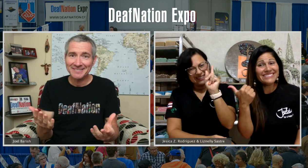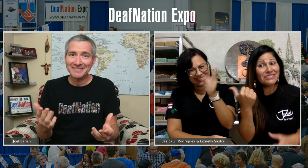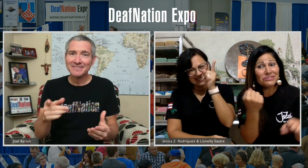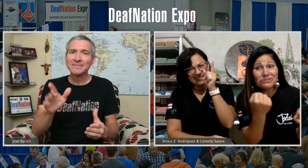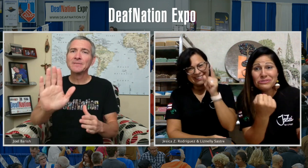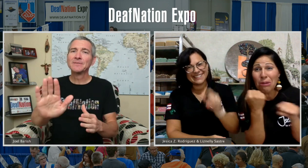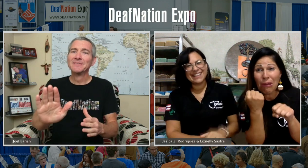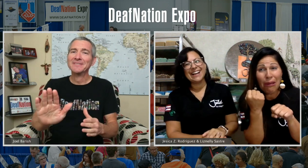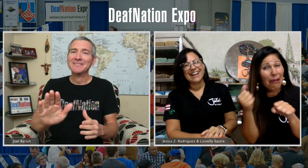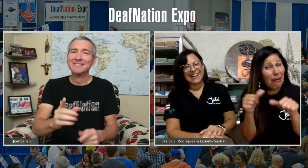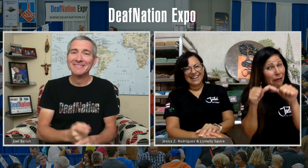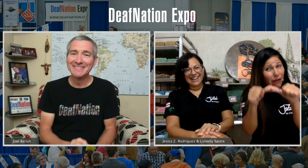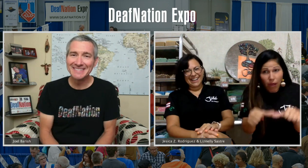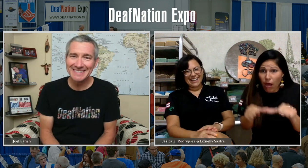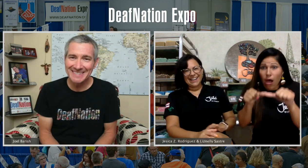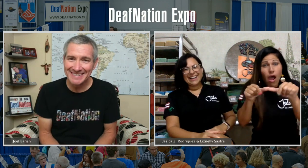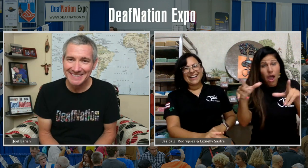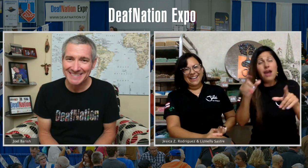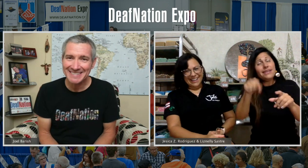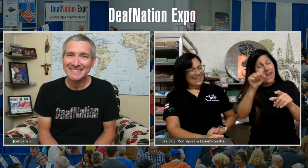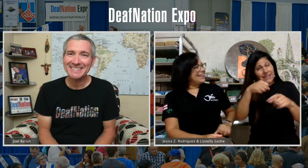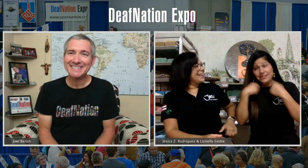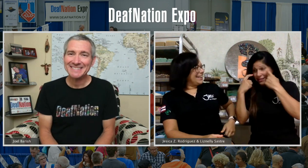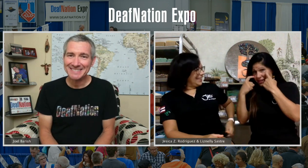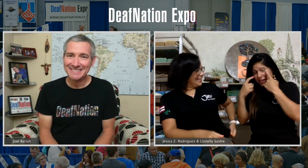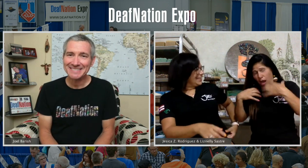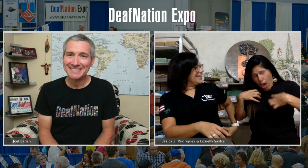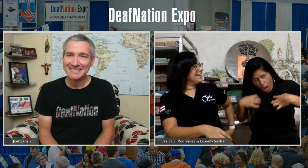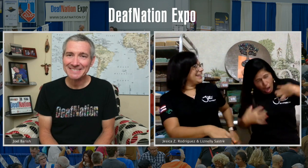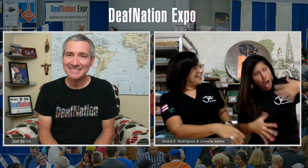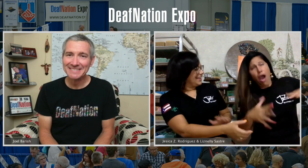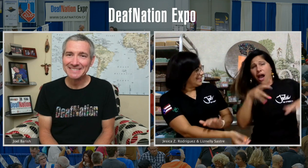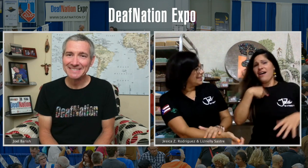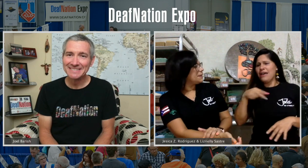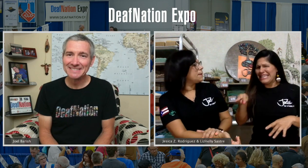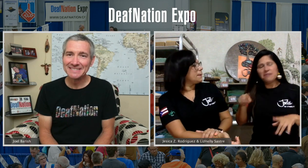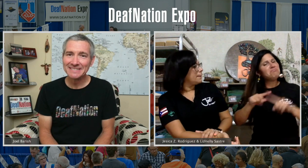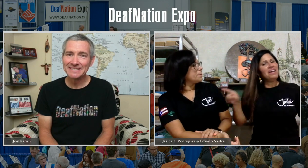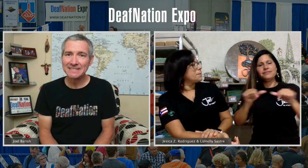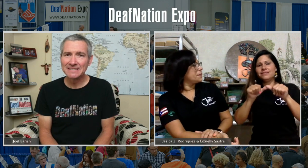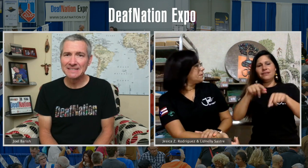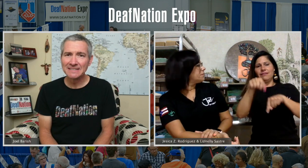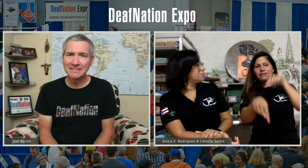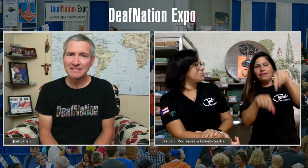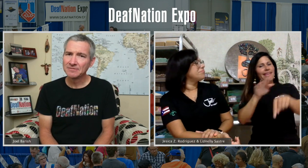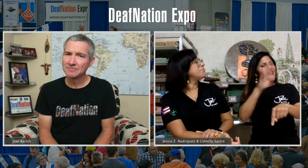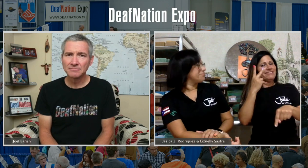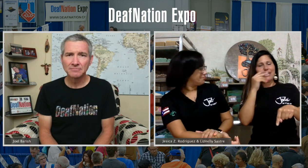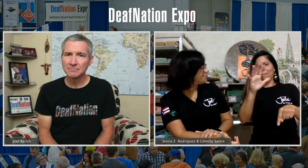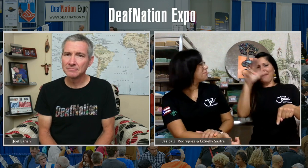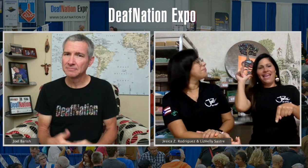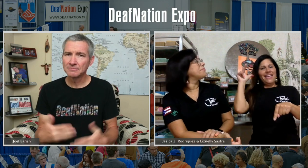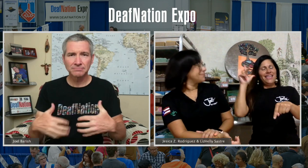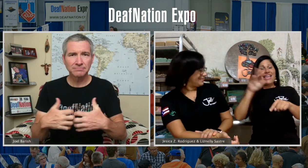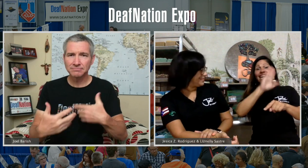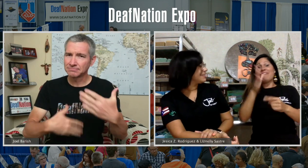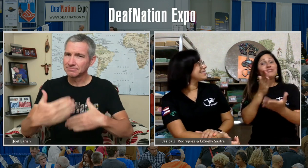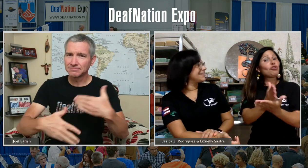Yes! She’s strong! She’s persistent. Yes, there are tears and mixed feelings, but she keeps going. I never see her going back.